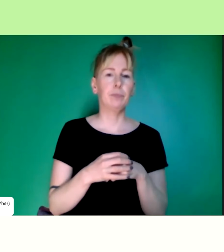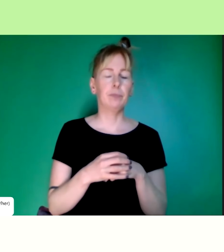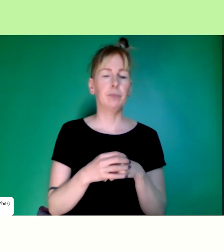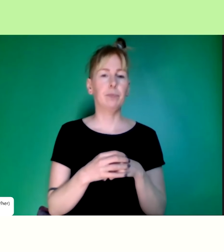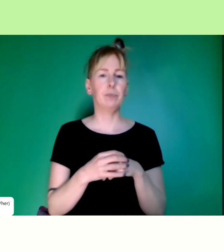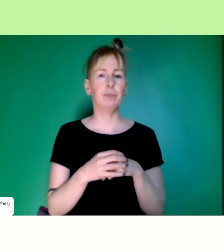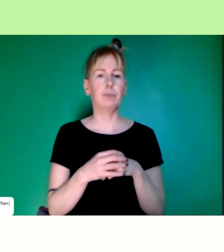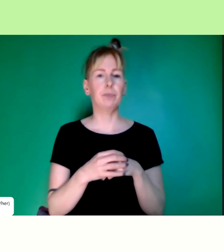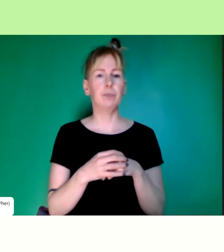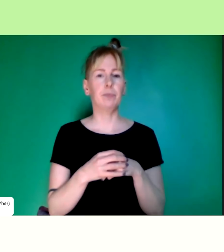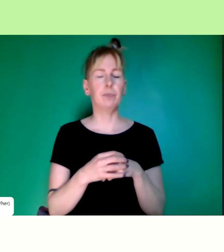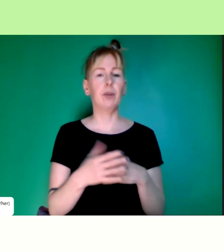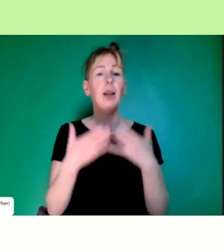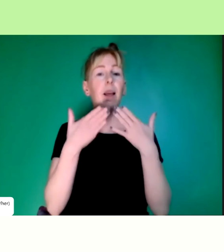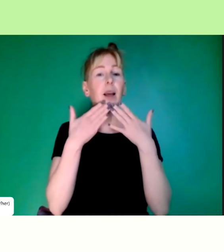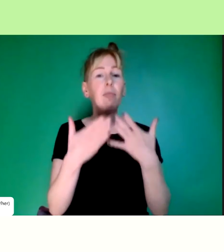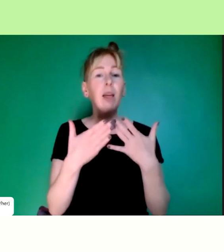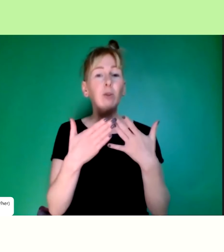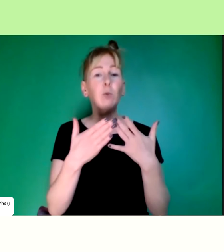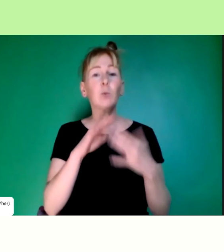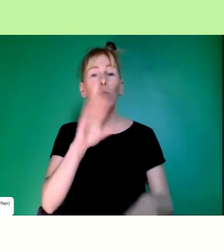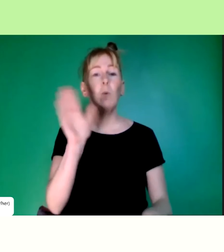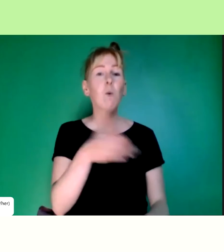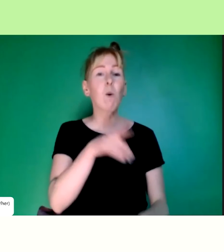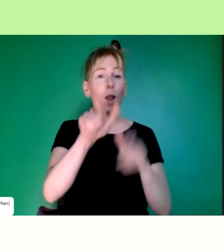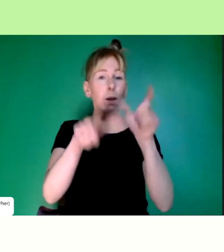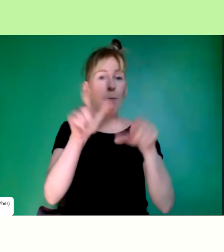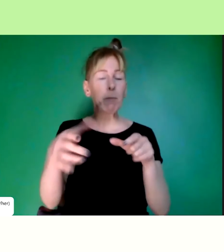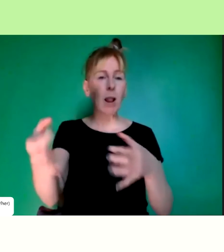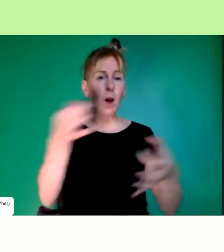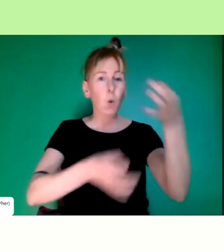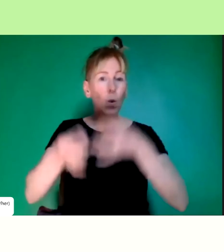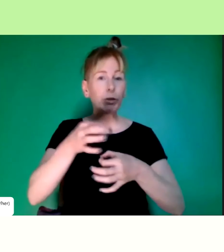and also thank you to everyone for your questions and comments.